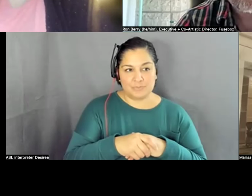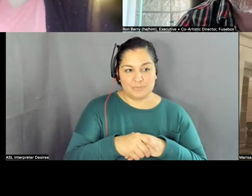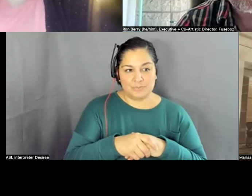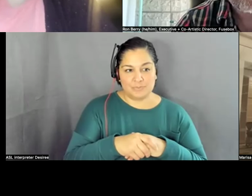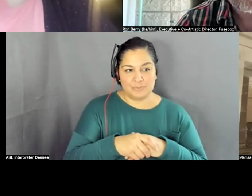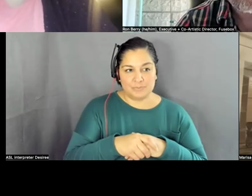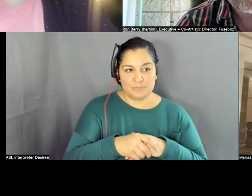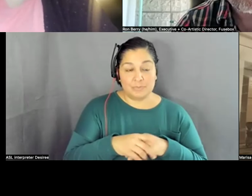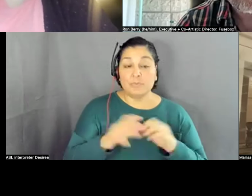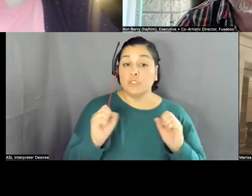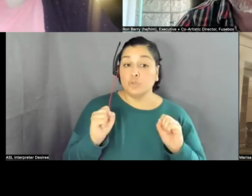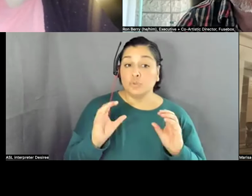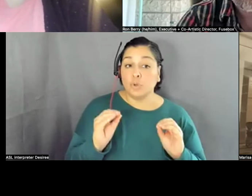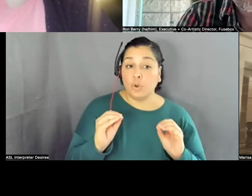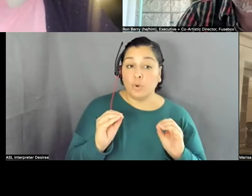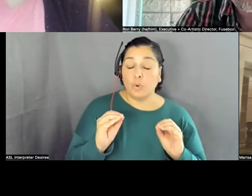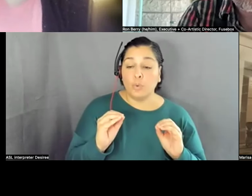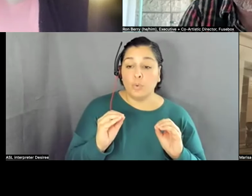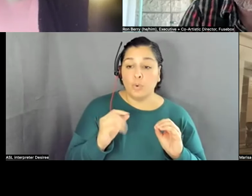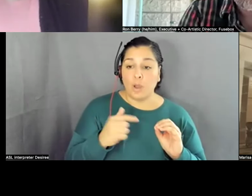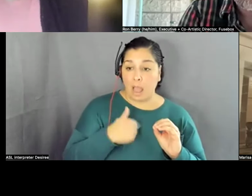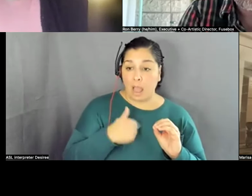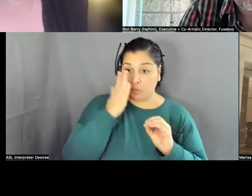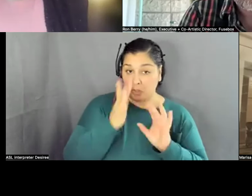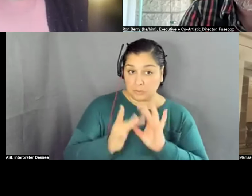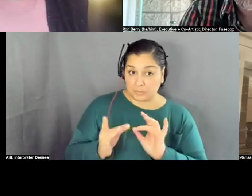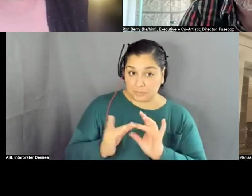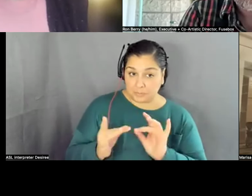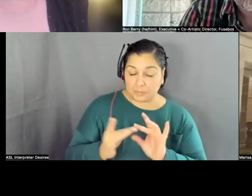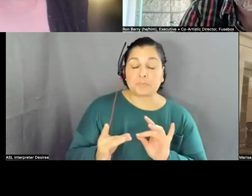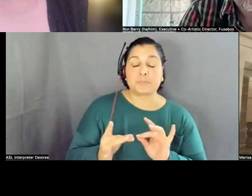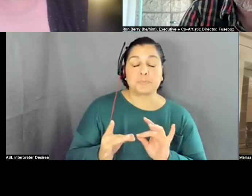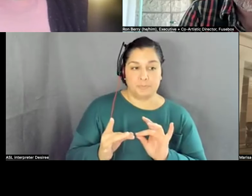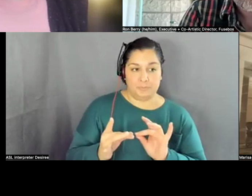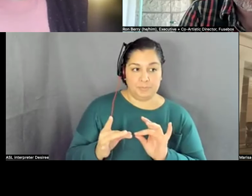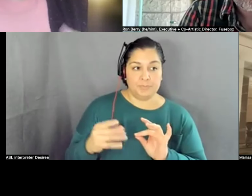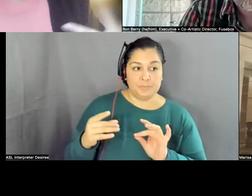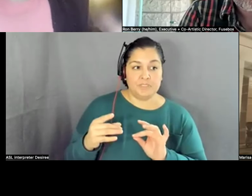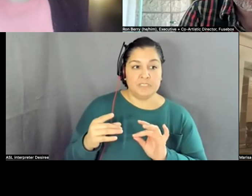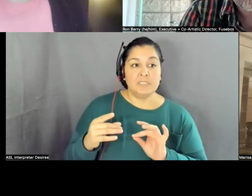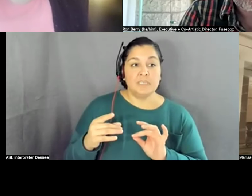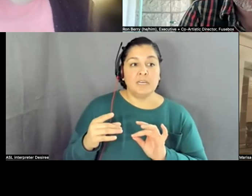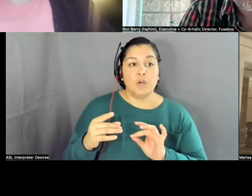So I just, I'll note that, when we are asking people